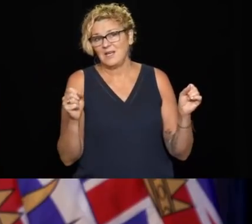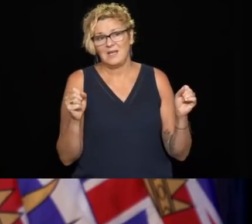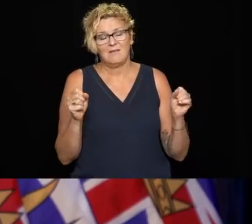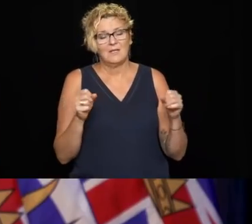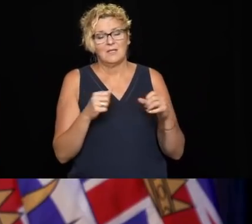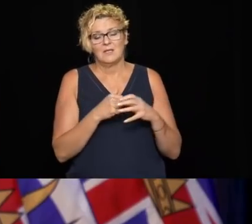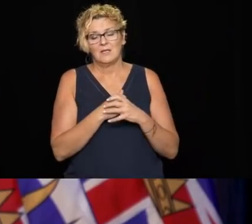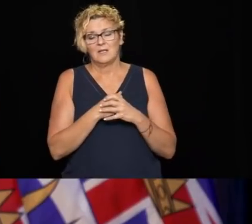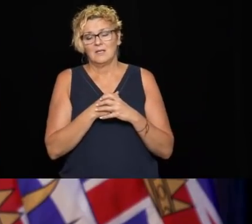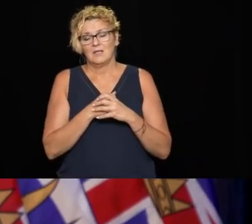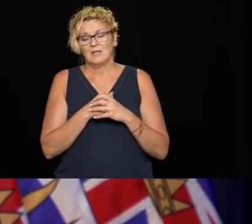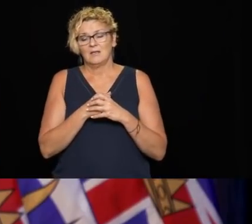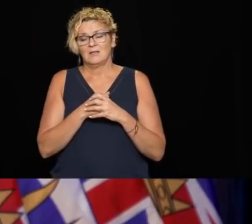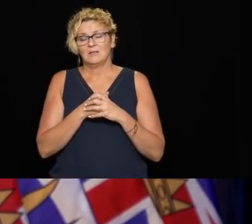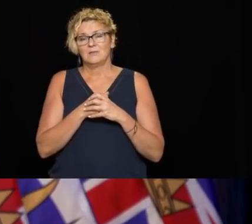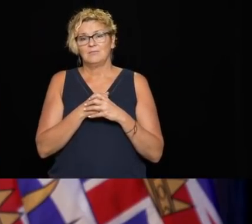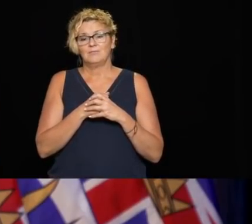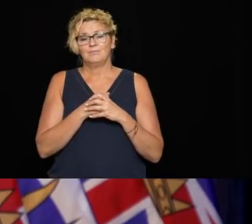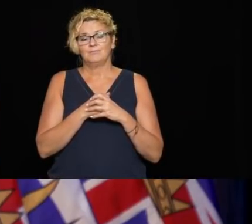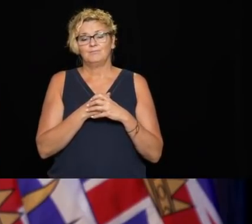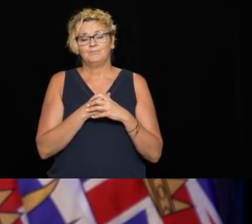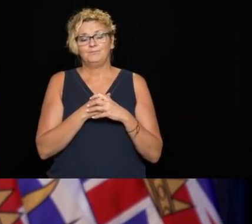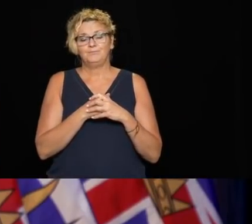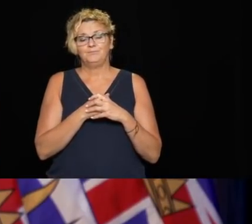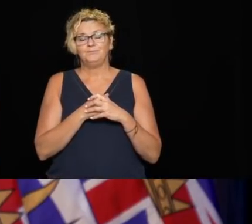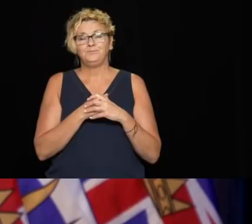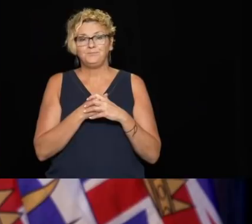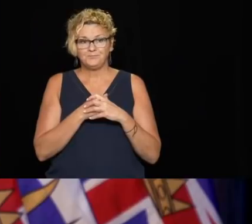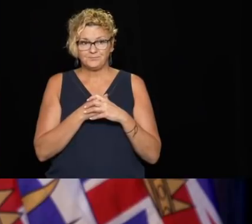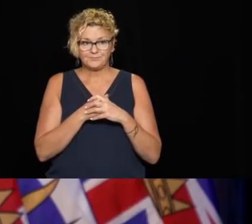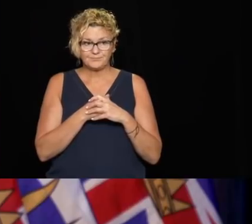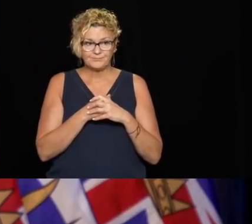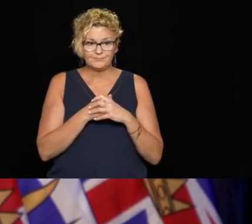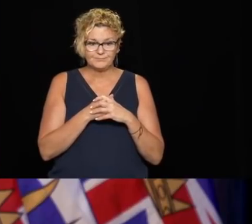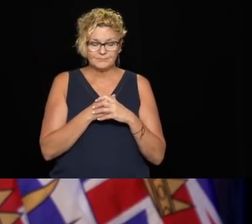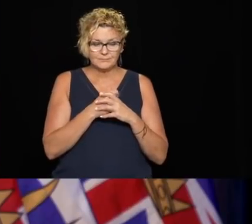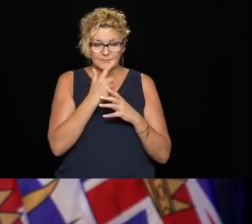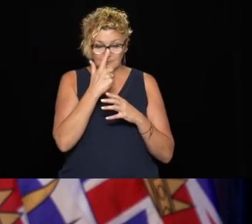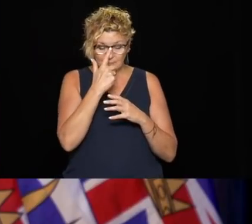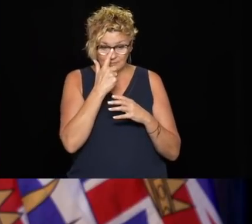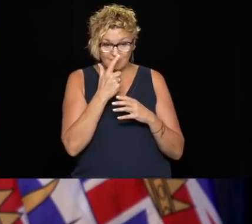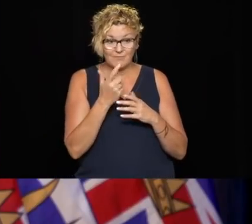but they are just not safe environments right now and it has taken up a huge amount of public